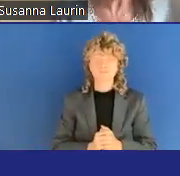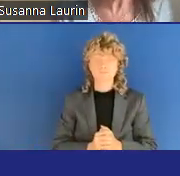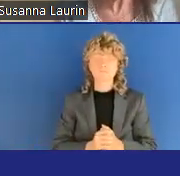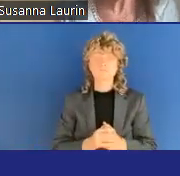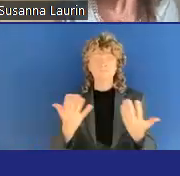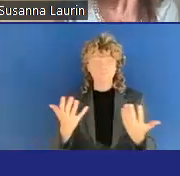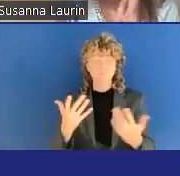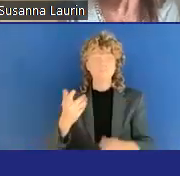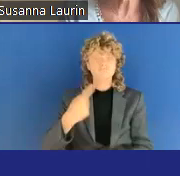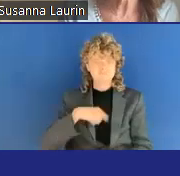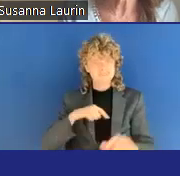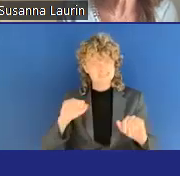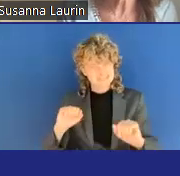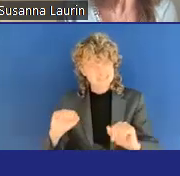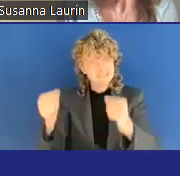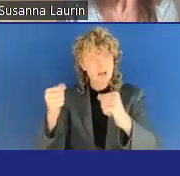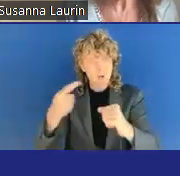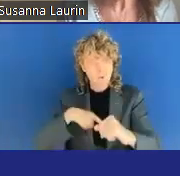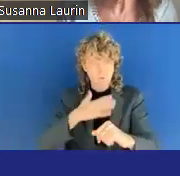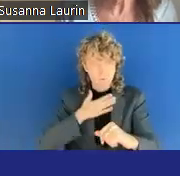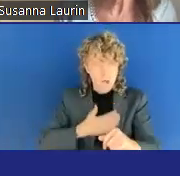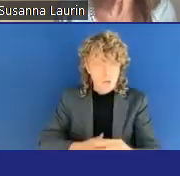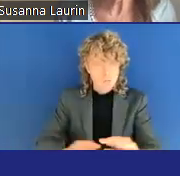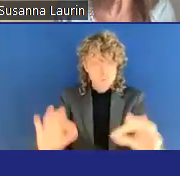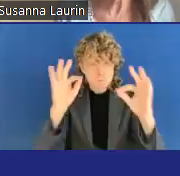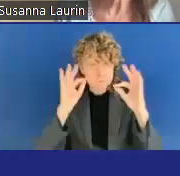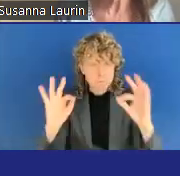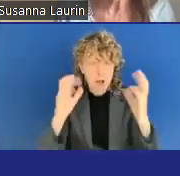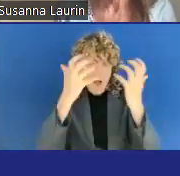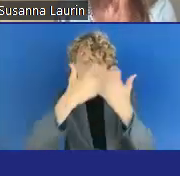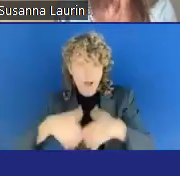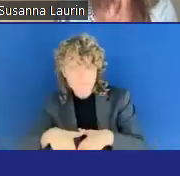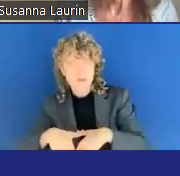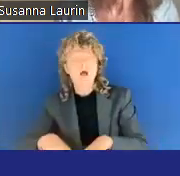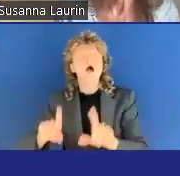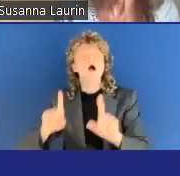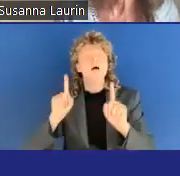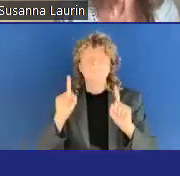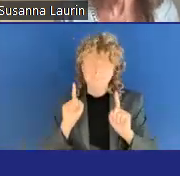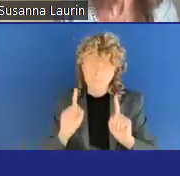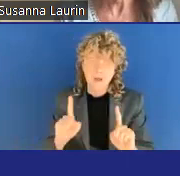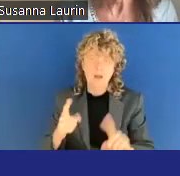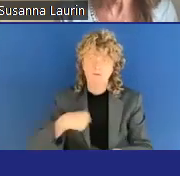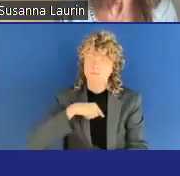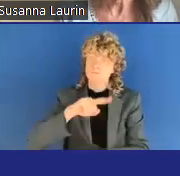it happen, but we don't have any specific tools for making sure that research is moving forward.